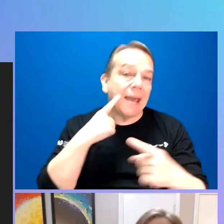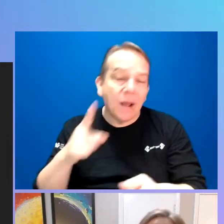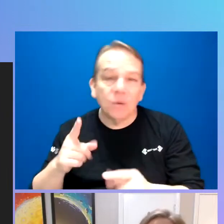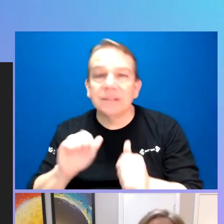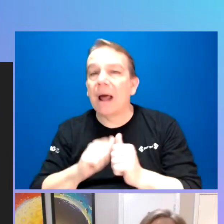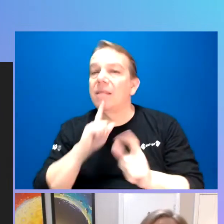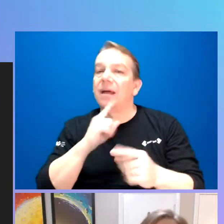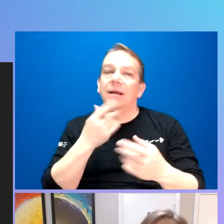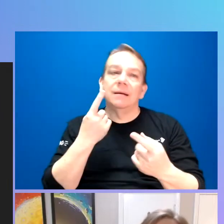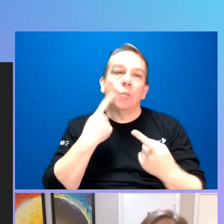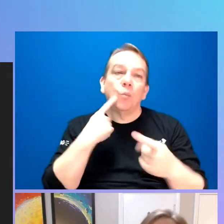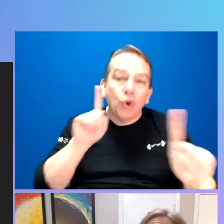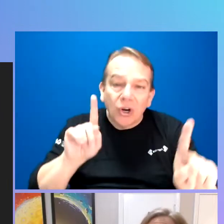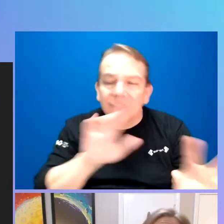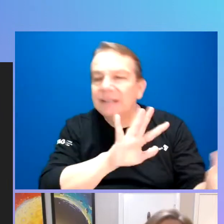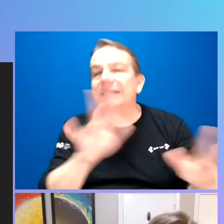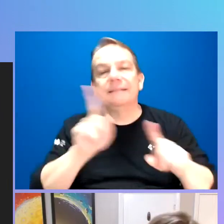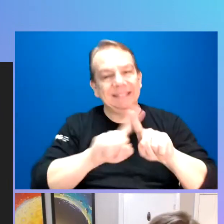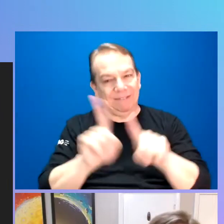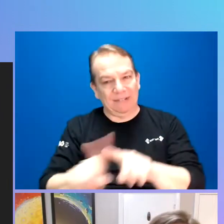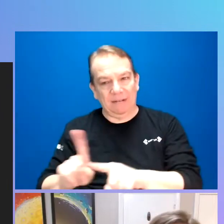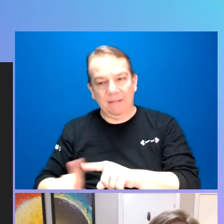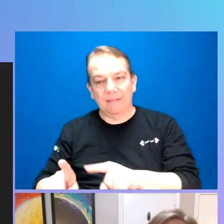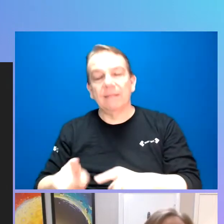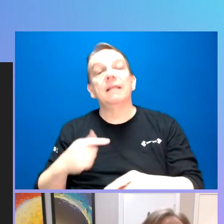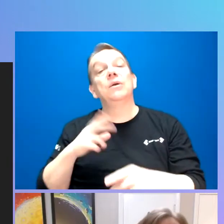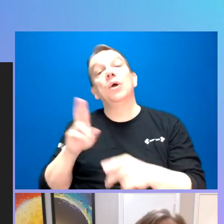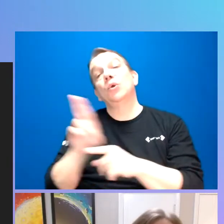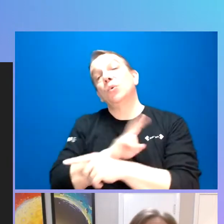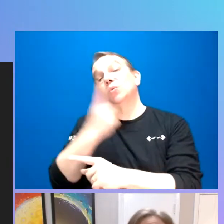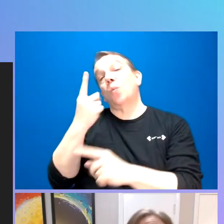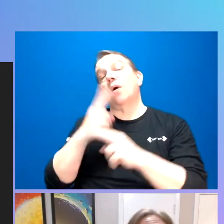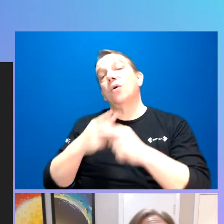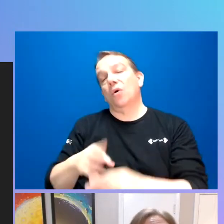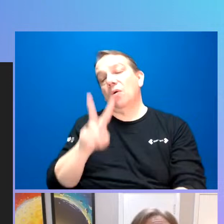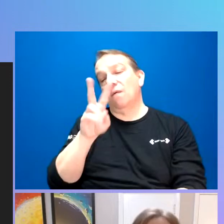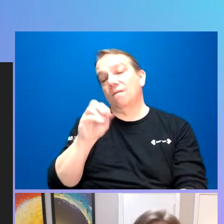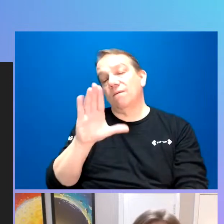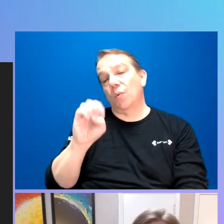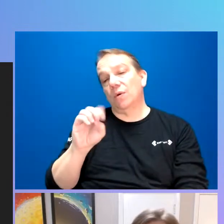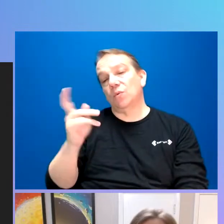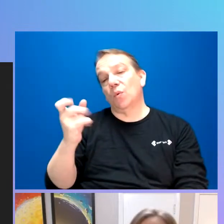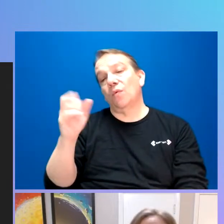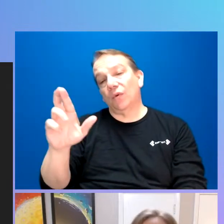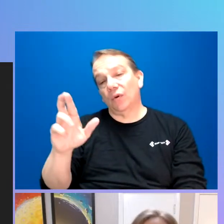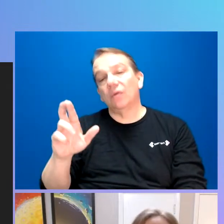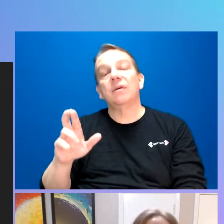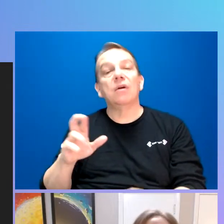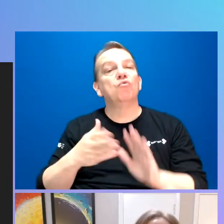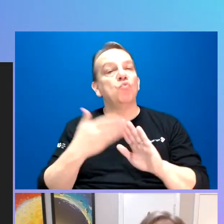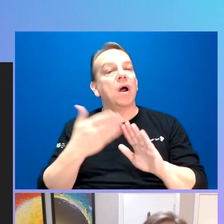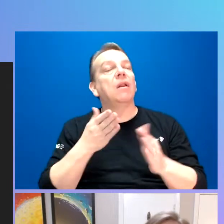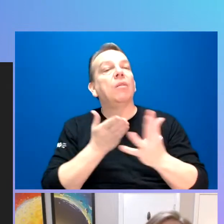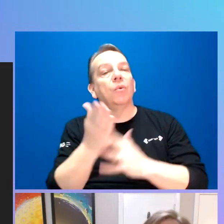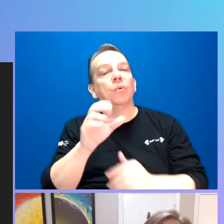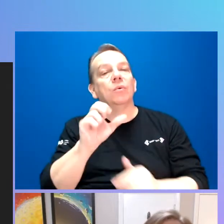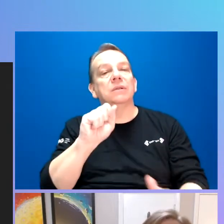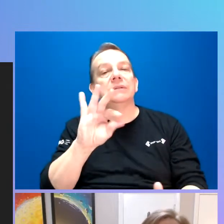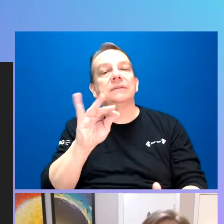on the screen reader, called VoiceOver, being run in the browser Safari, with the